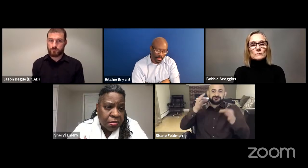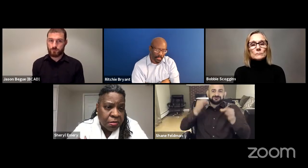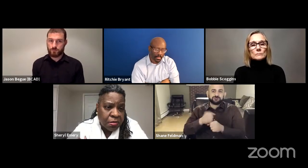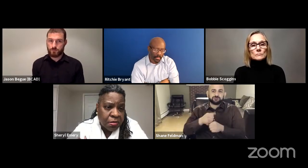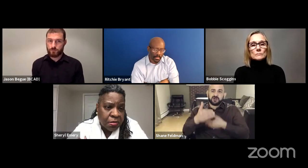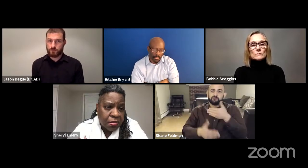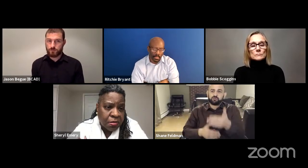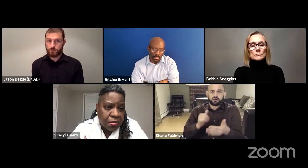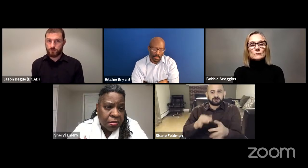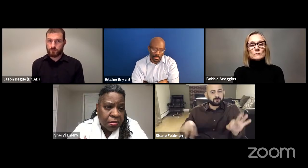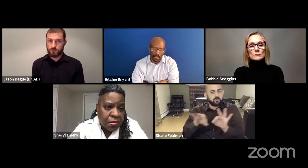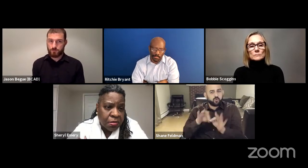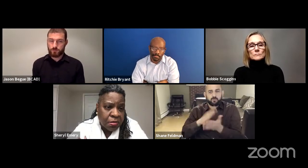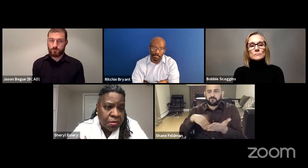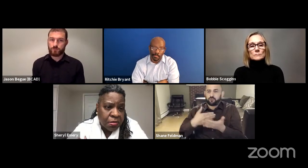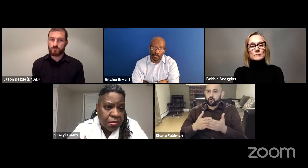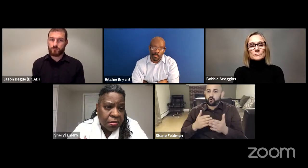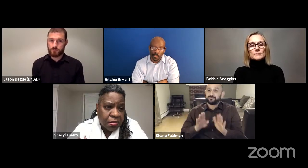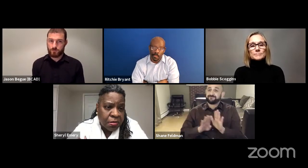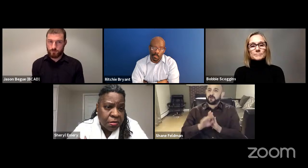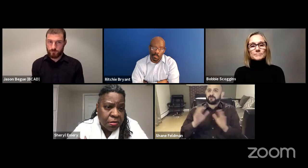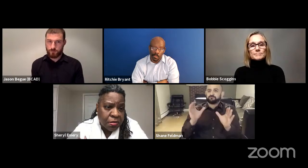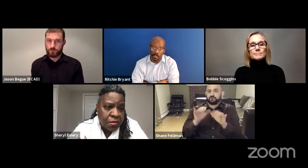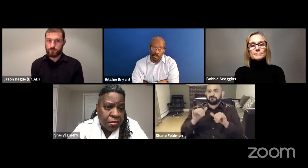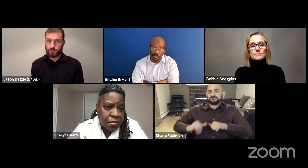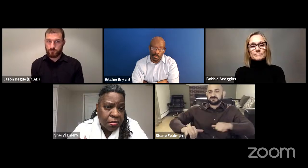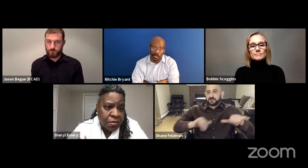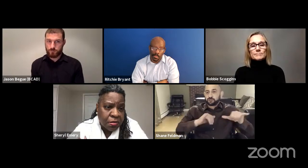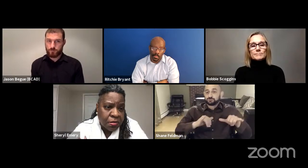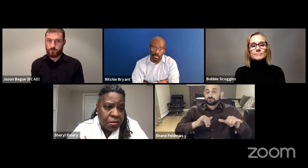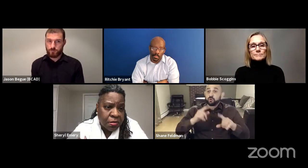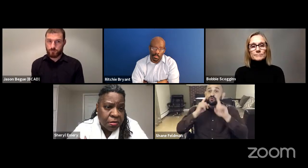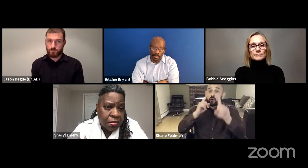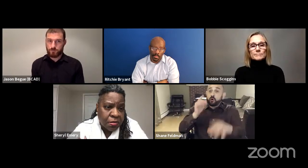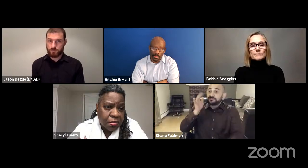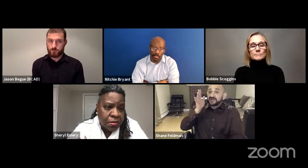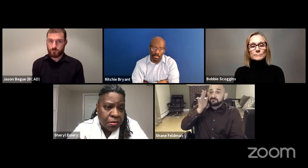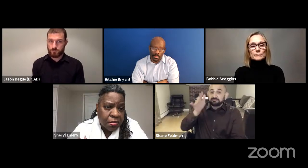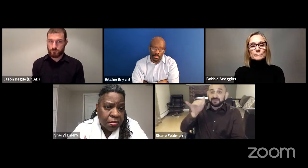stories and include those stories in the decision‑making process. I think that's an important piece